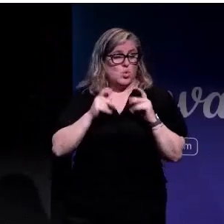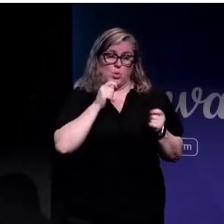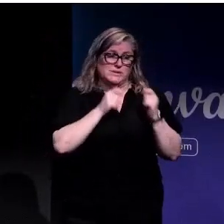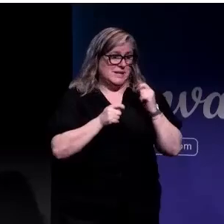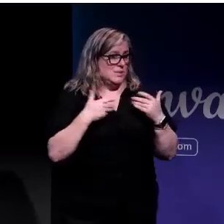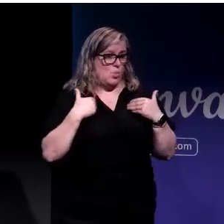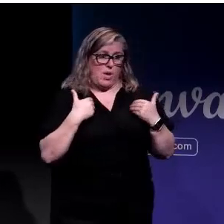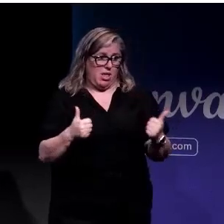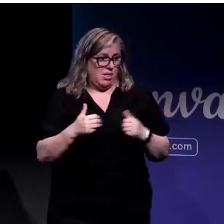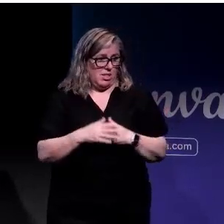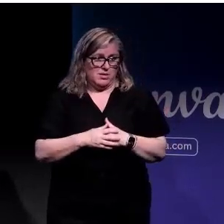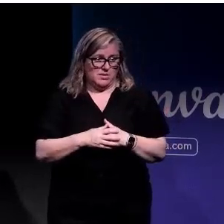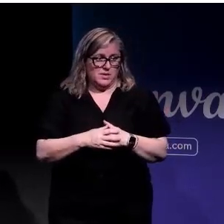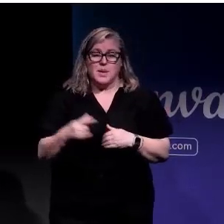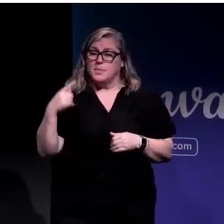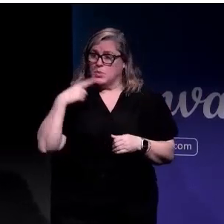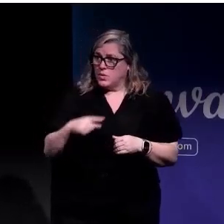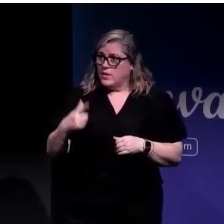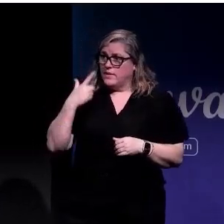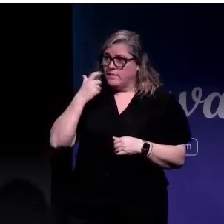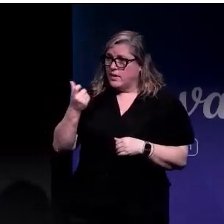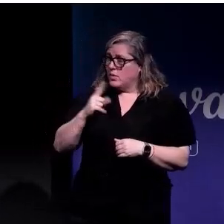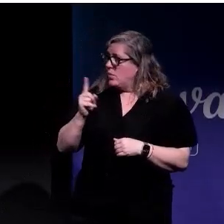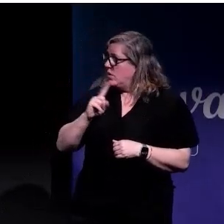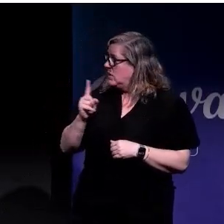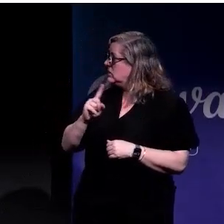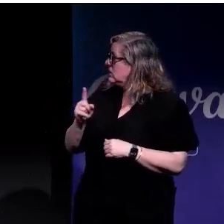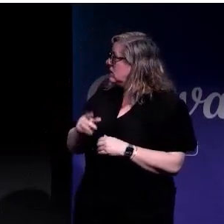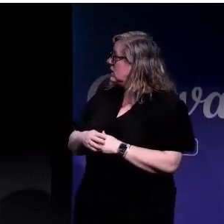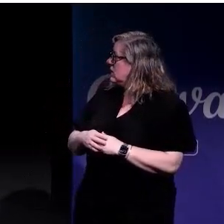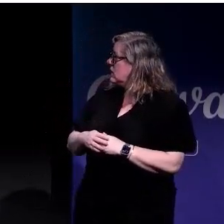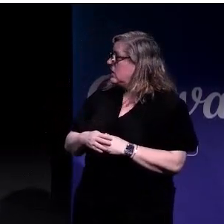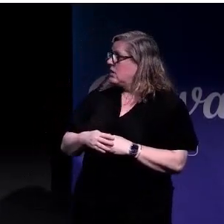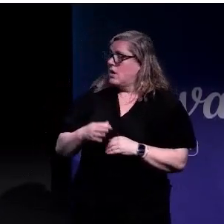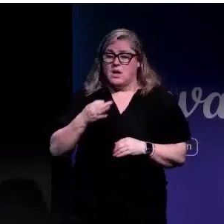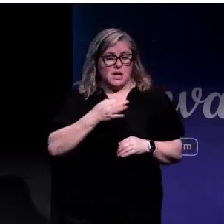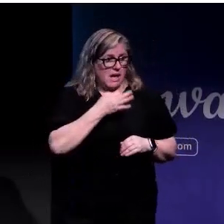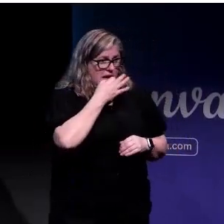that is because we found in testing when we're asking people a task related